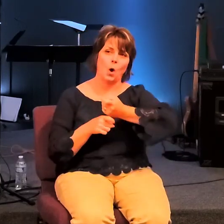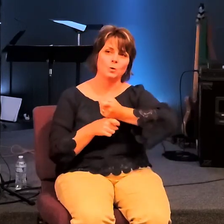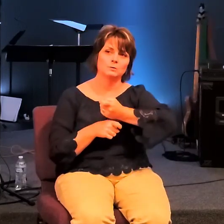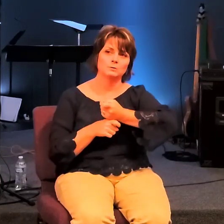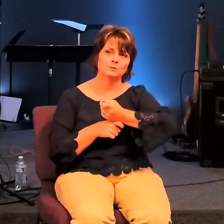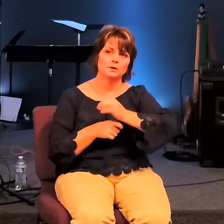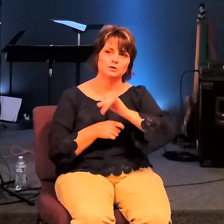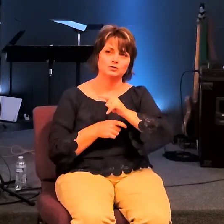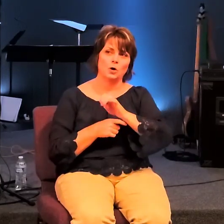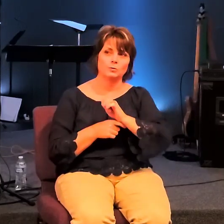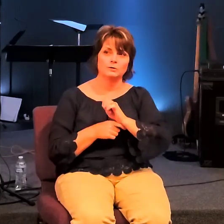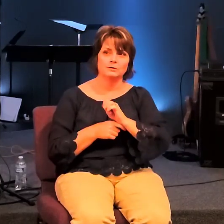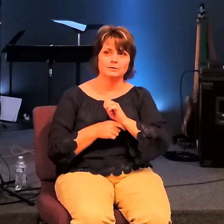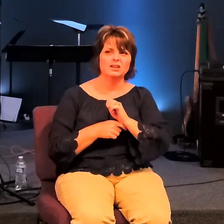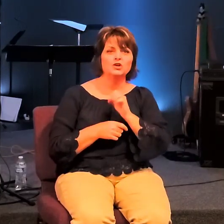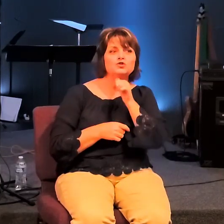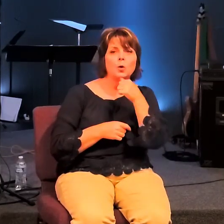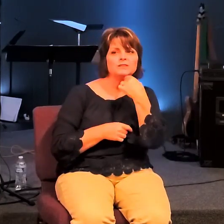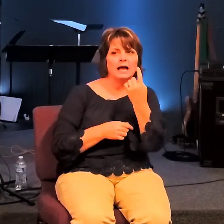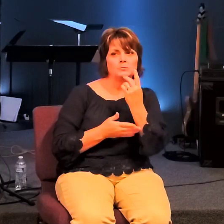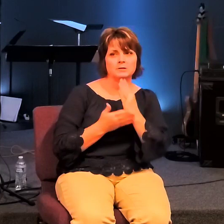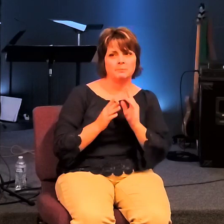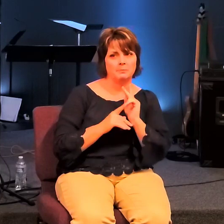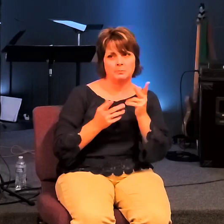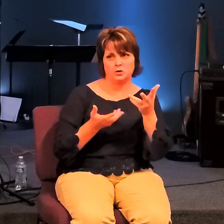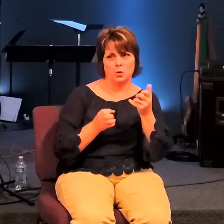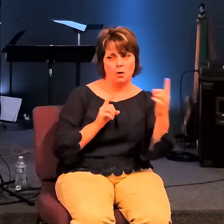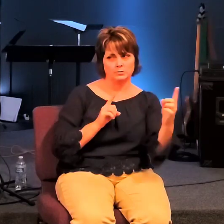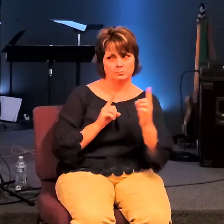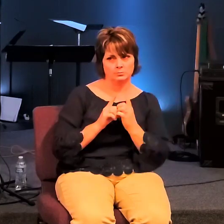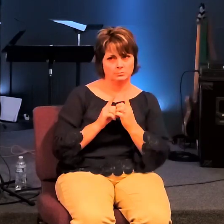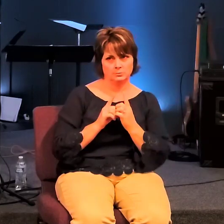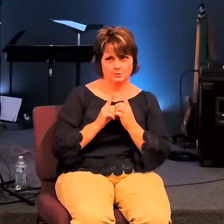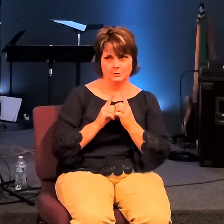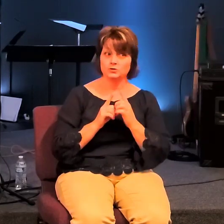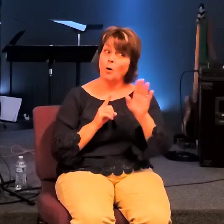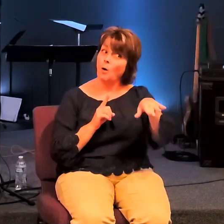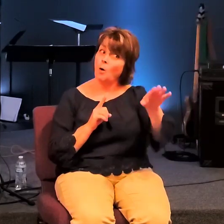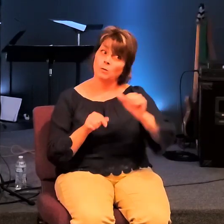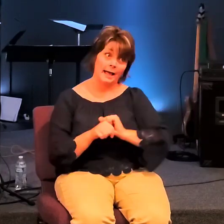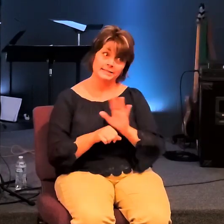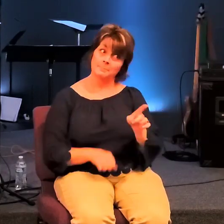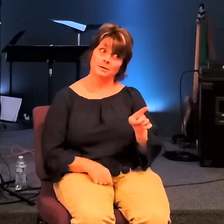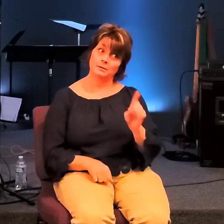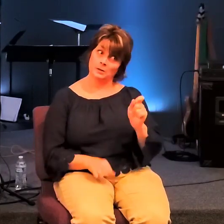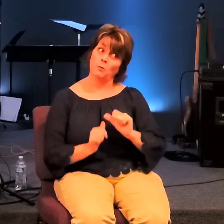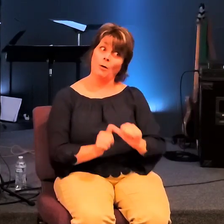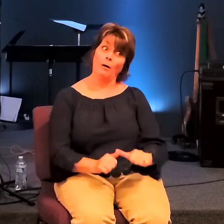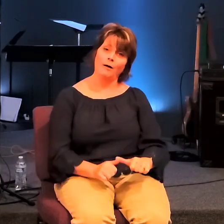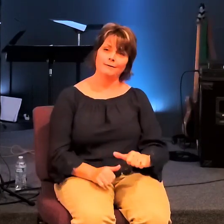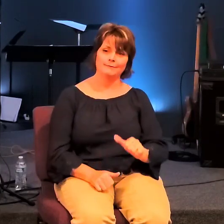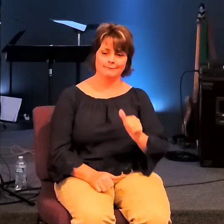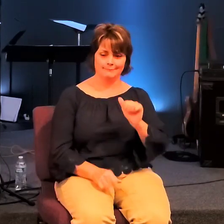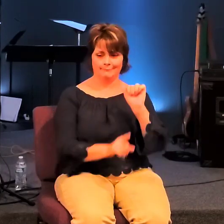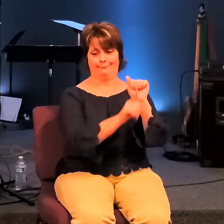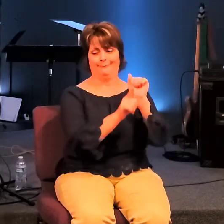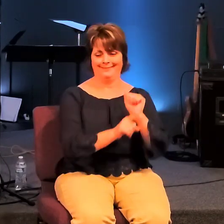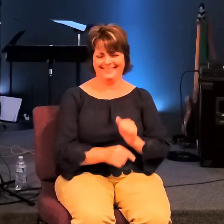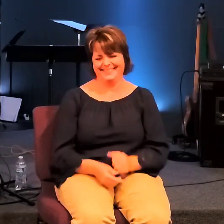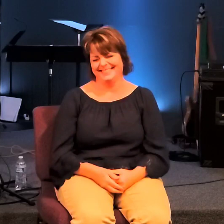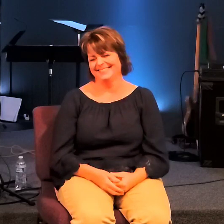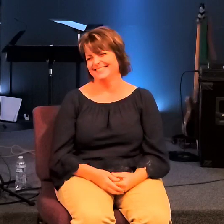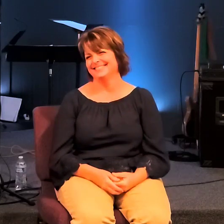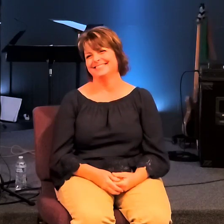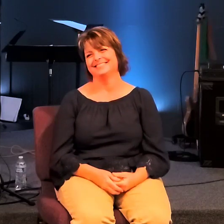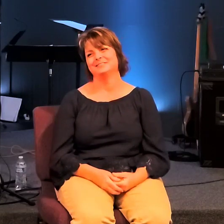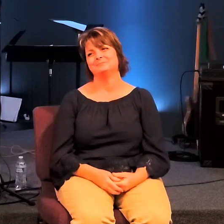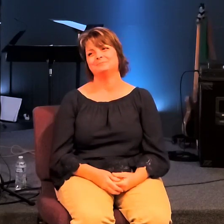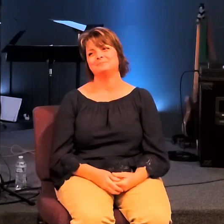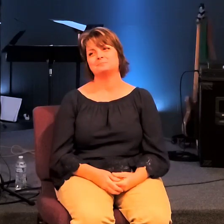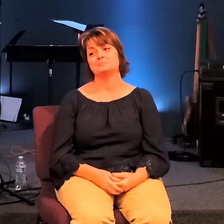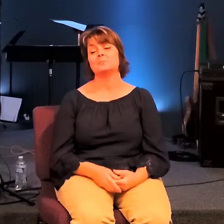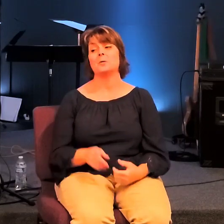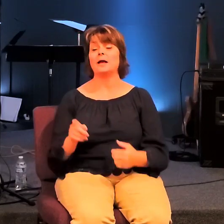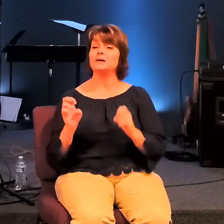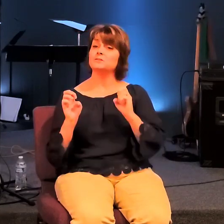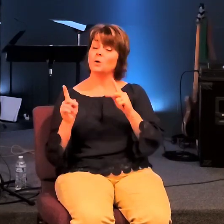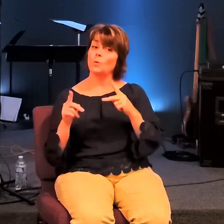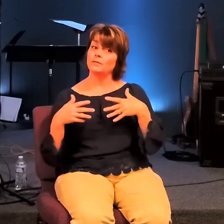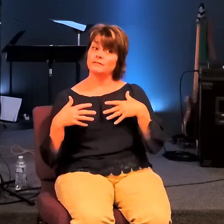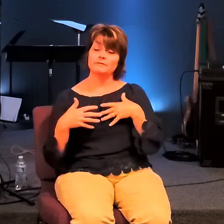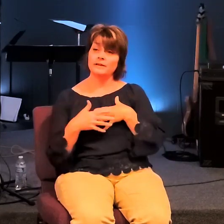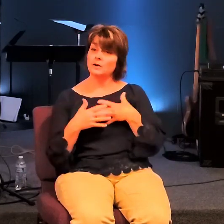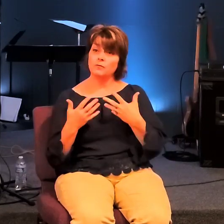of many of the largest fears that people have being alone living alone dying alone it's